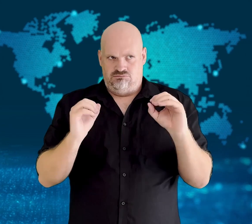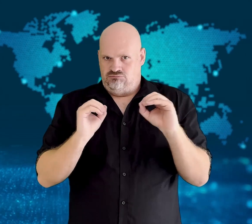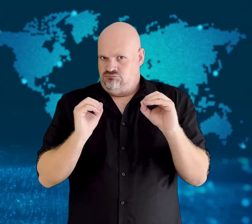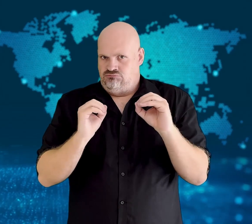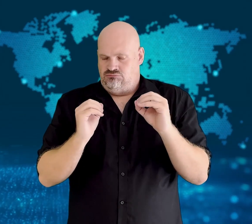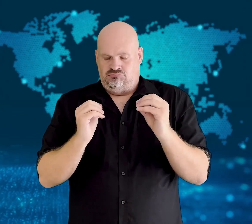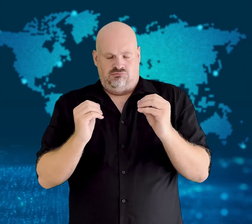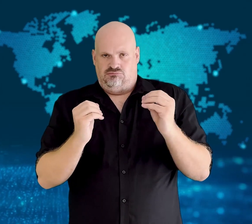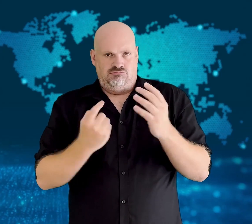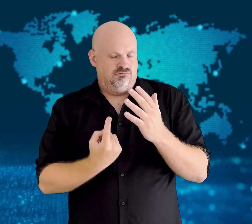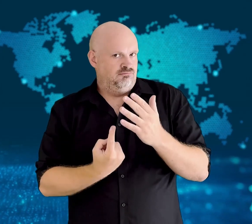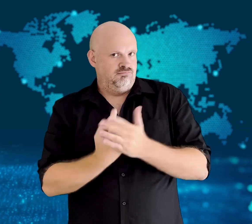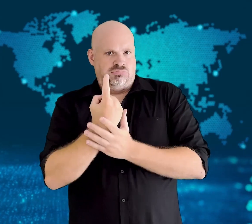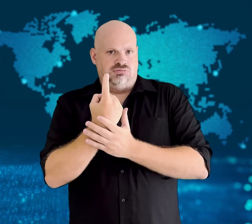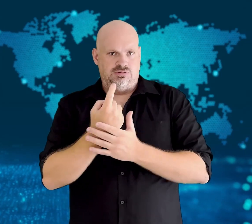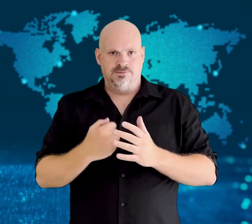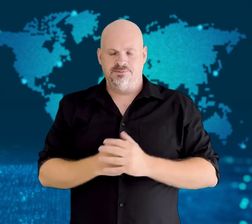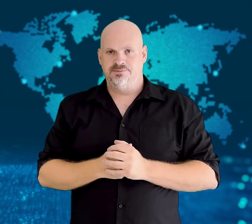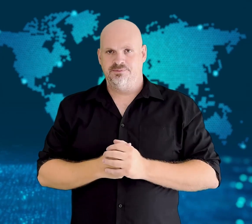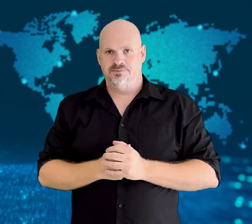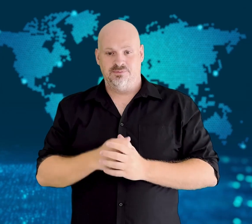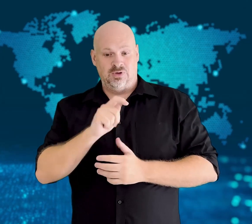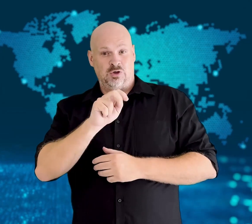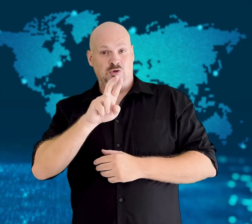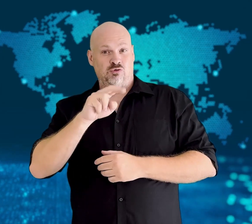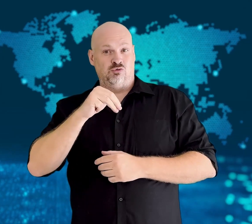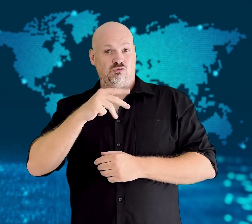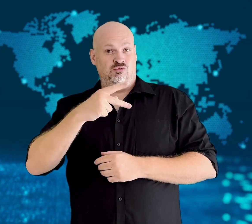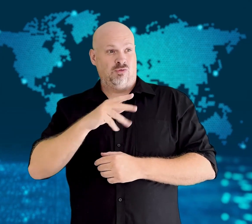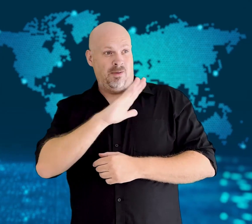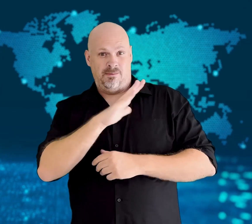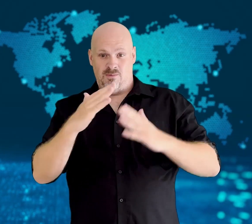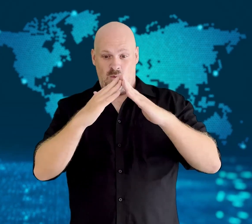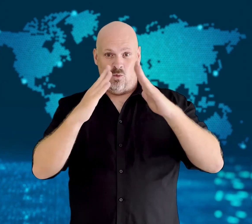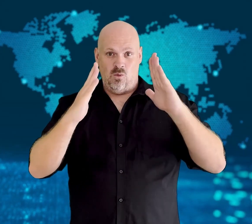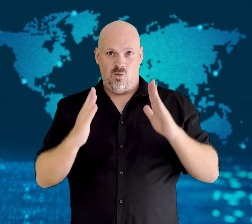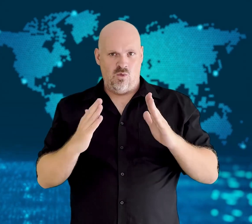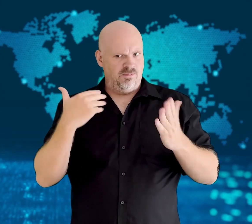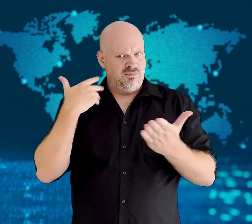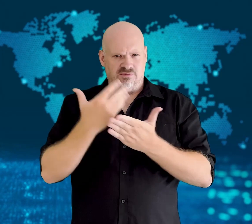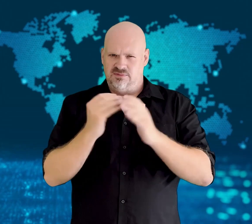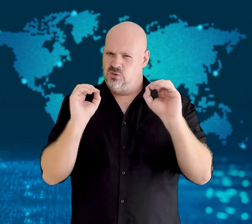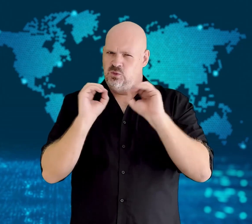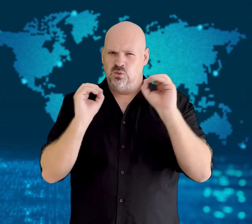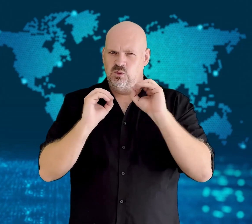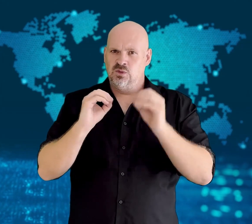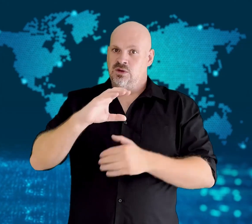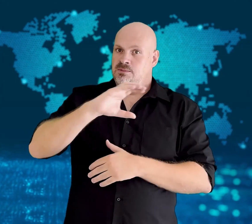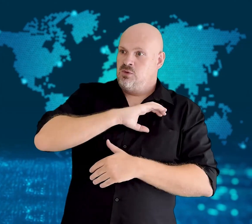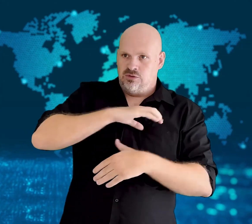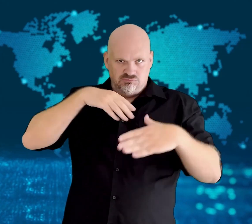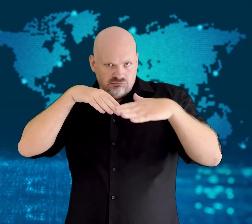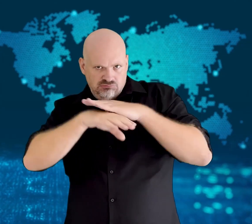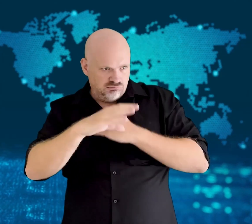Such a raid has been unprecedented in all of US history.